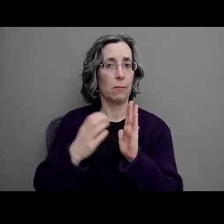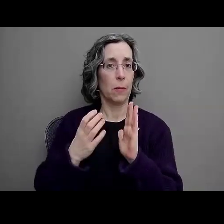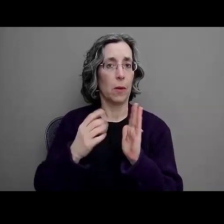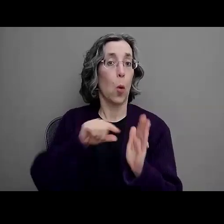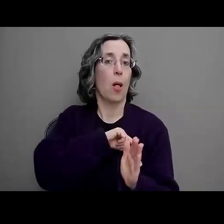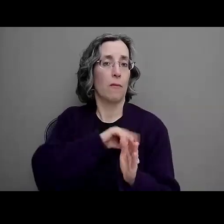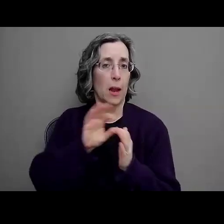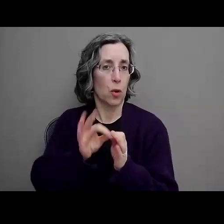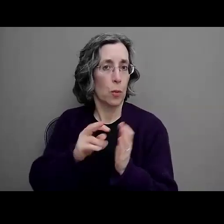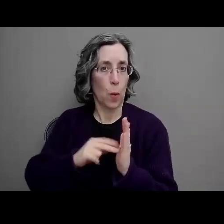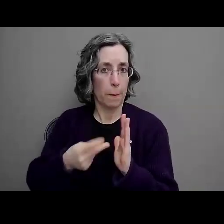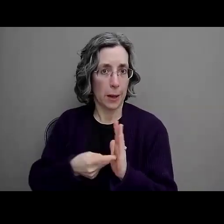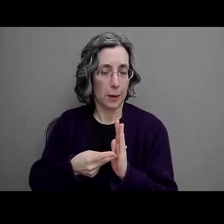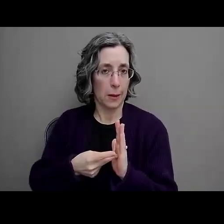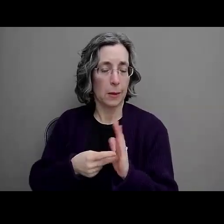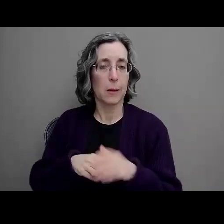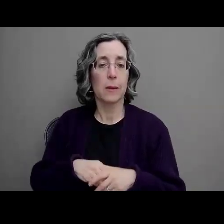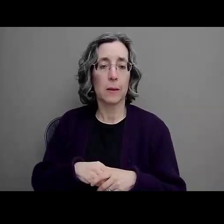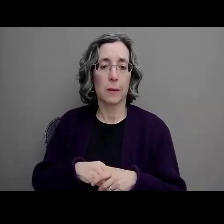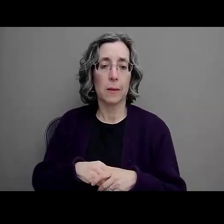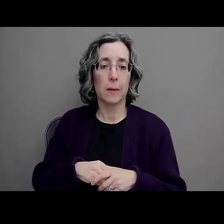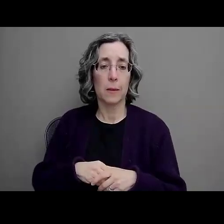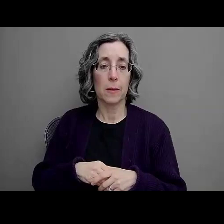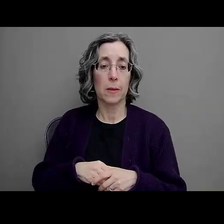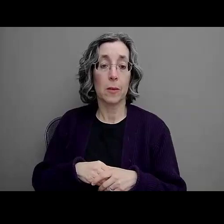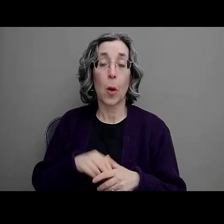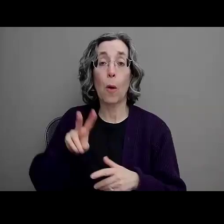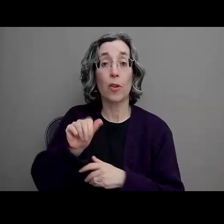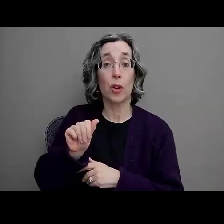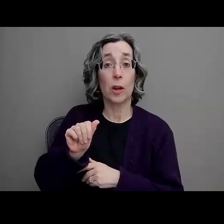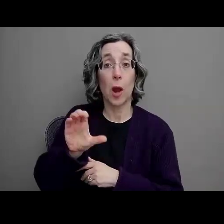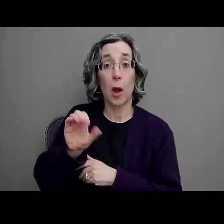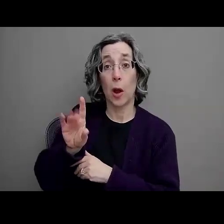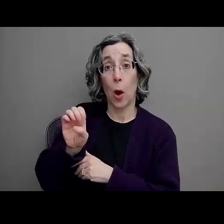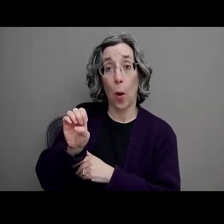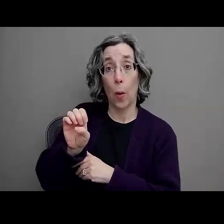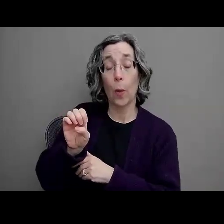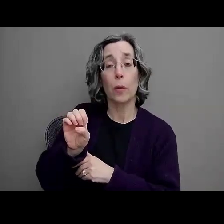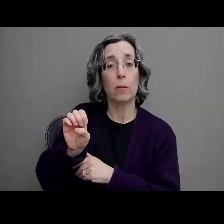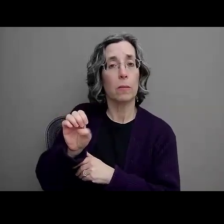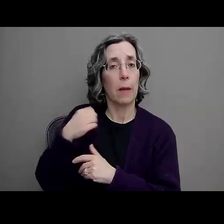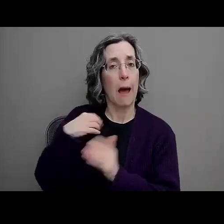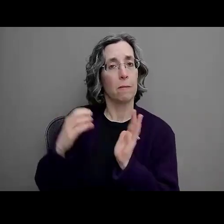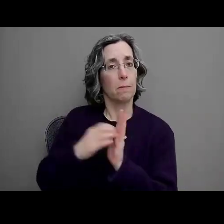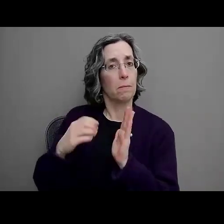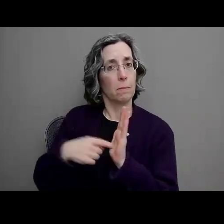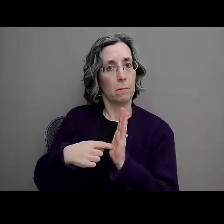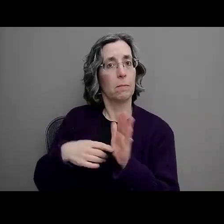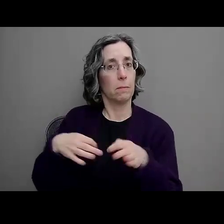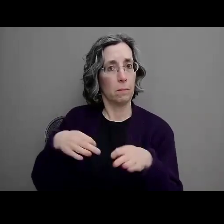that has to go through several layers of regulatory review and approval. That has not been granted so far. And so at this point, there is no regulation in Virginia. However, there is a institute a licensure or regulation requirement. That is a very long, complex process that has to go through several layers of regulatory review and approval. That has not been granted so far. And so at this point, there is no regulation in